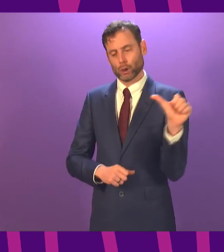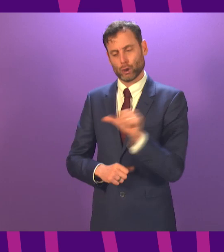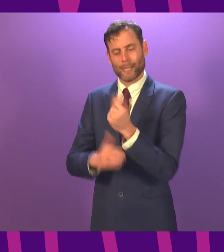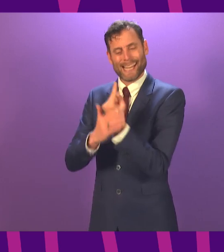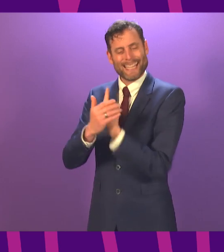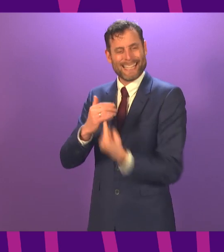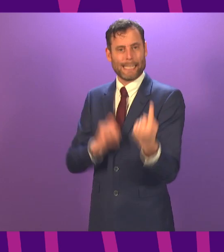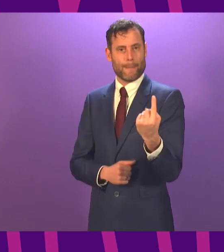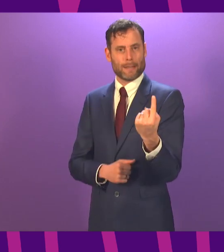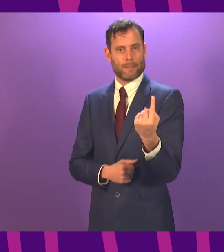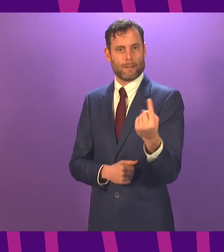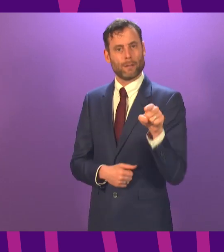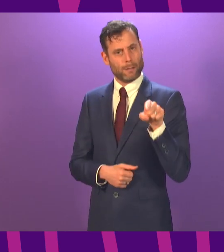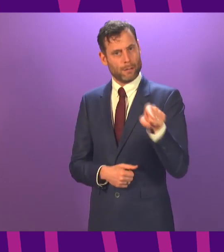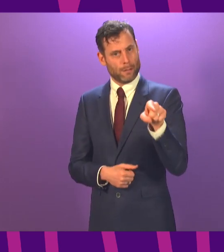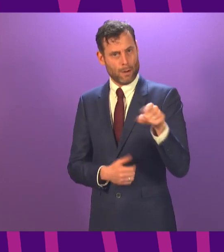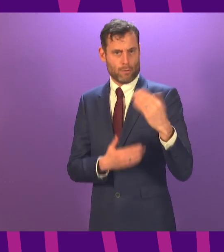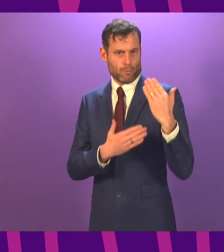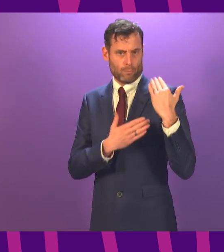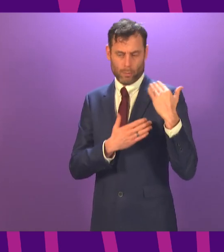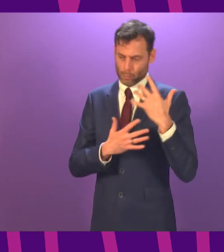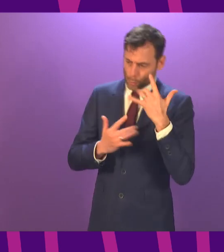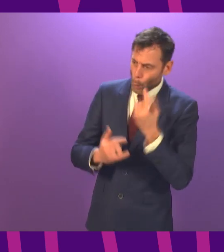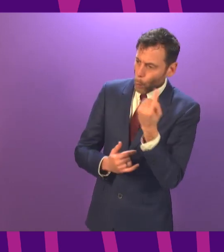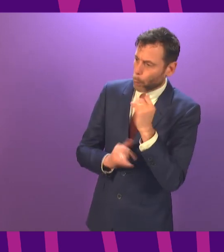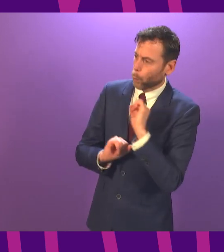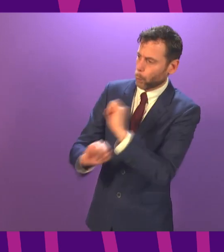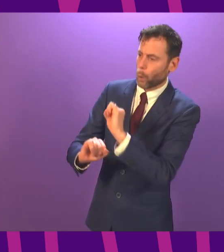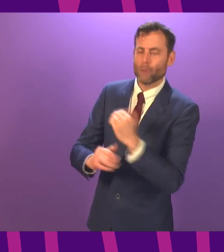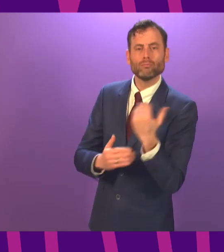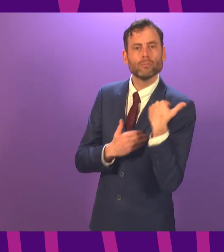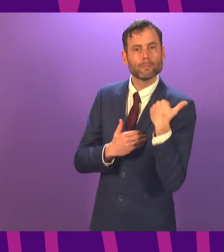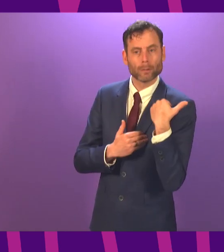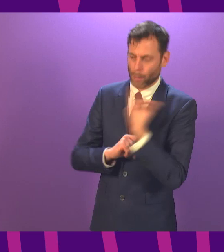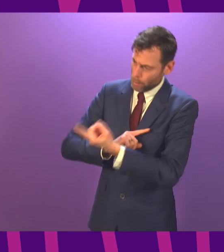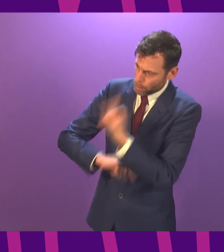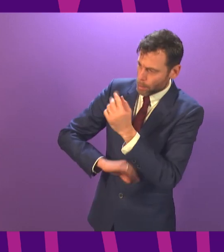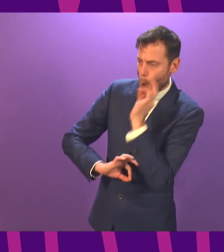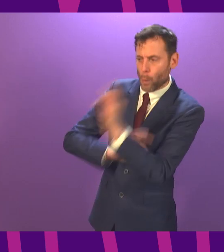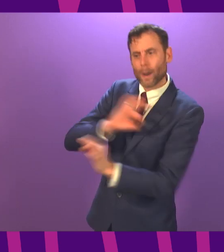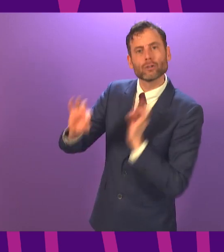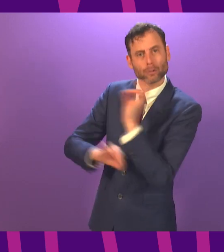“independent, prompt, determine responsibility, subject to public scrutiny”.